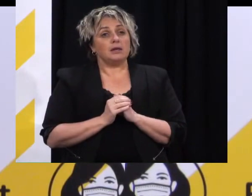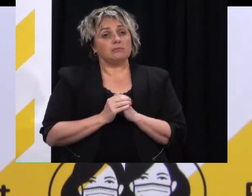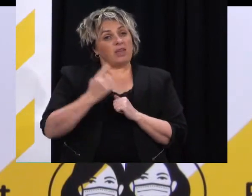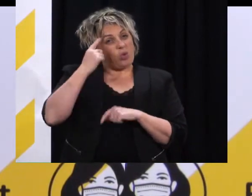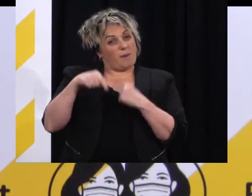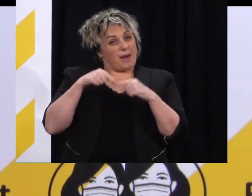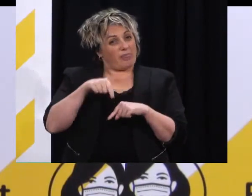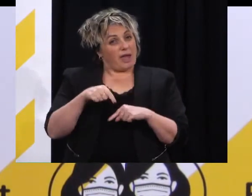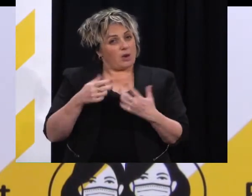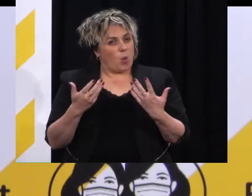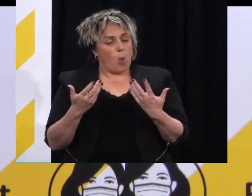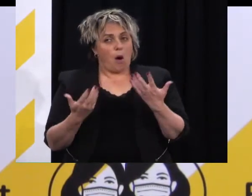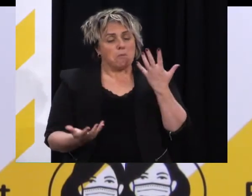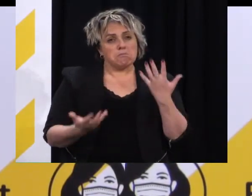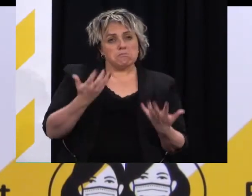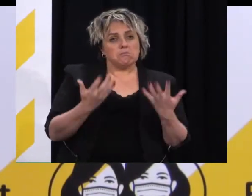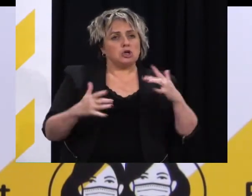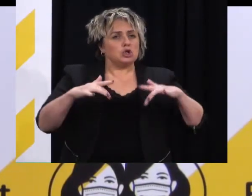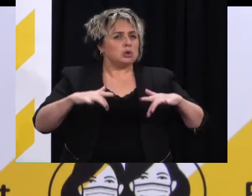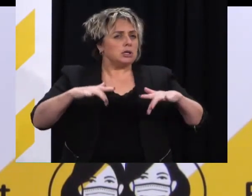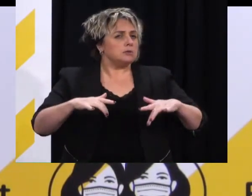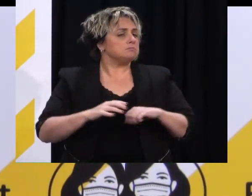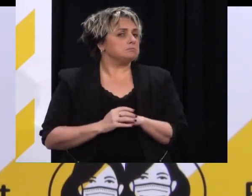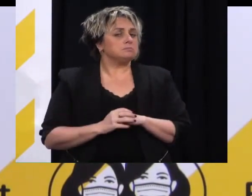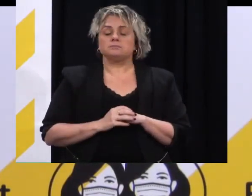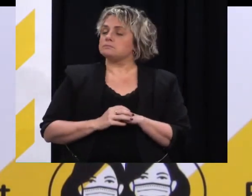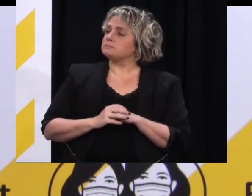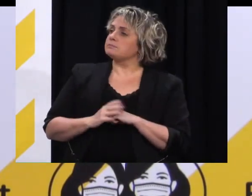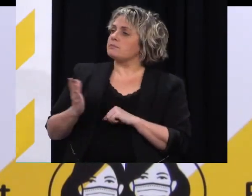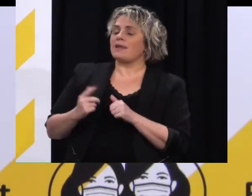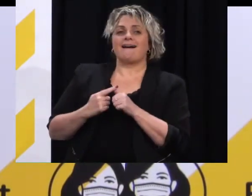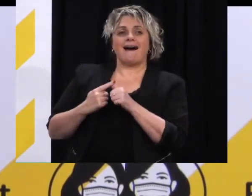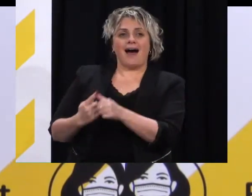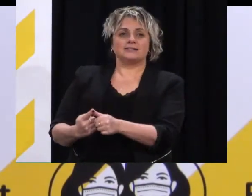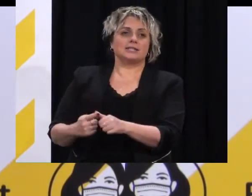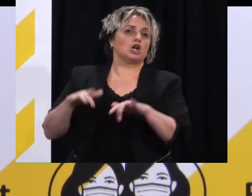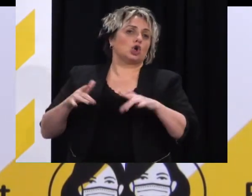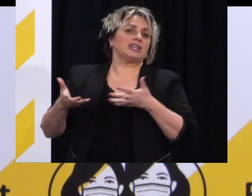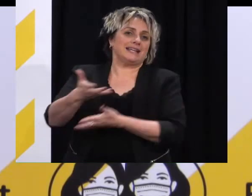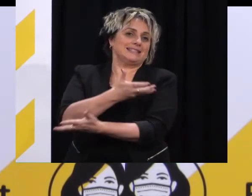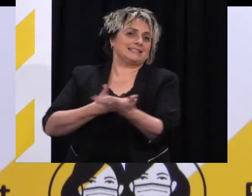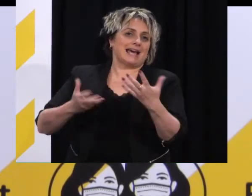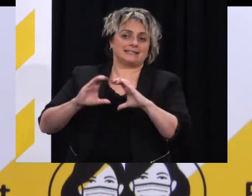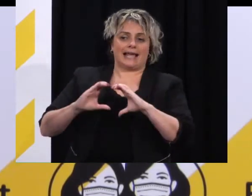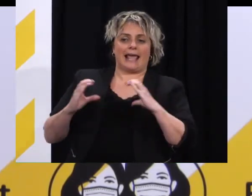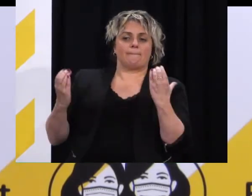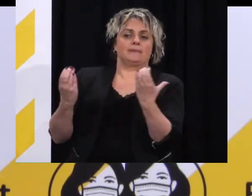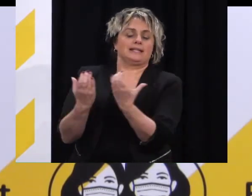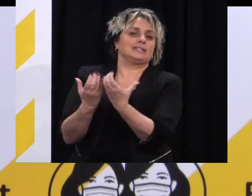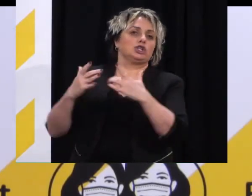consideration to moving the school holidays so they occur